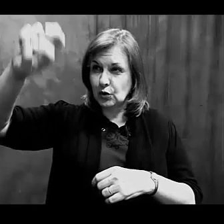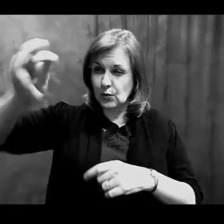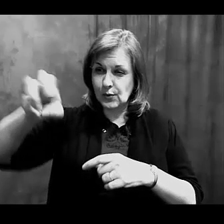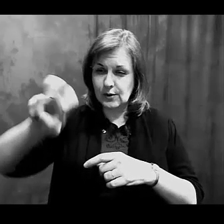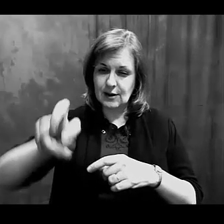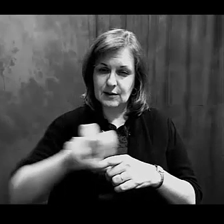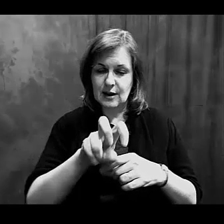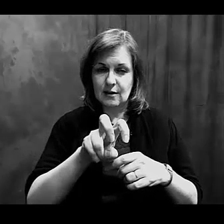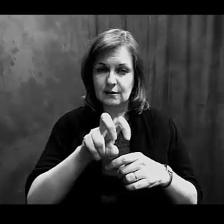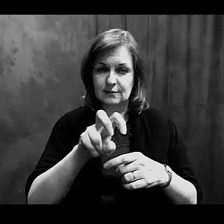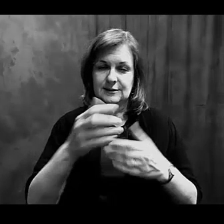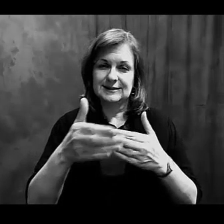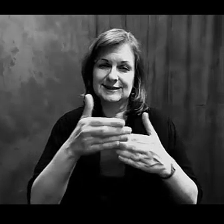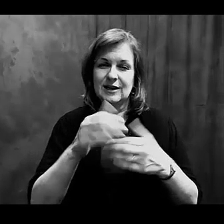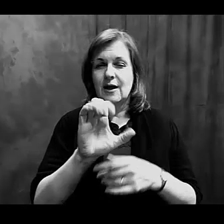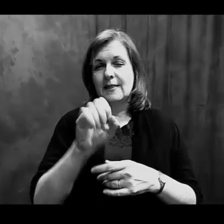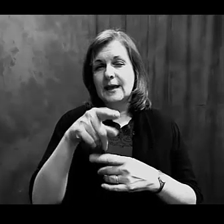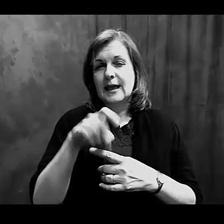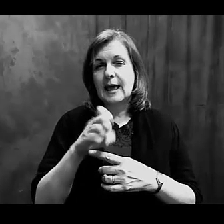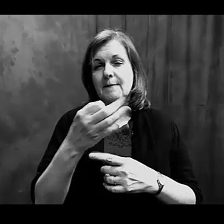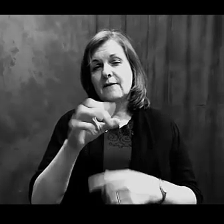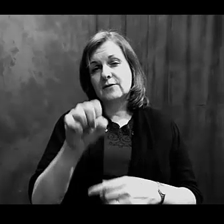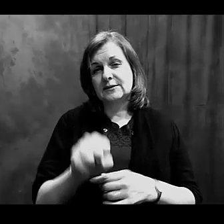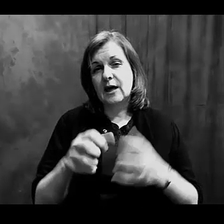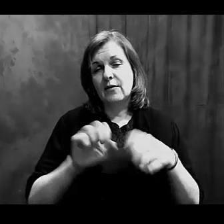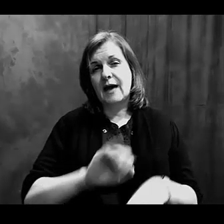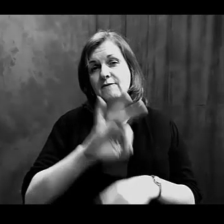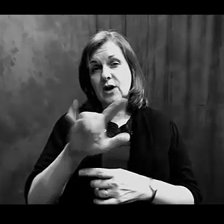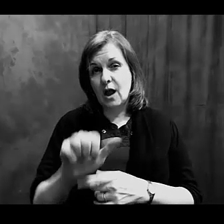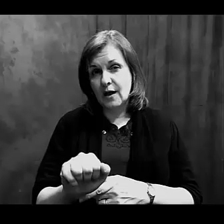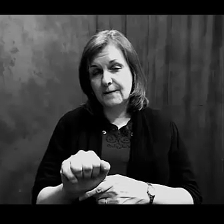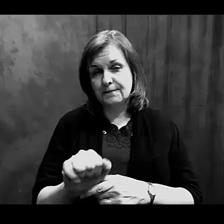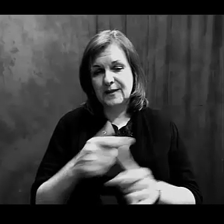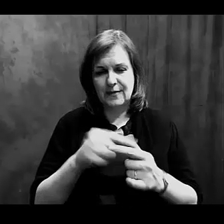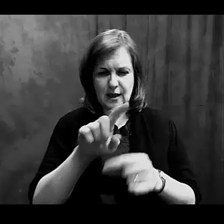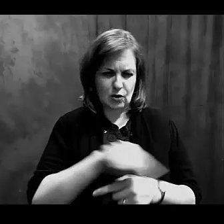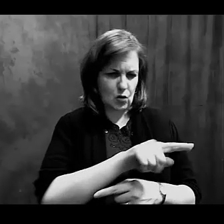Cape of South African here gets a little tangled up down here at the bottom